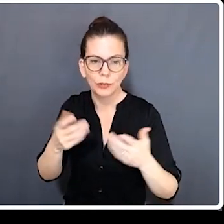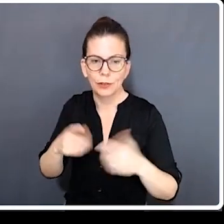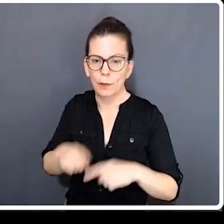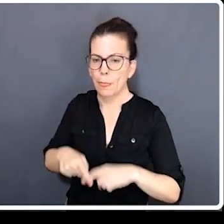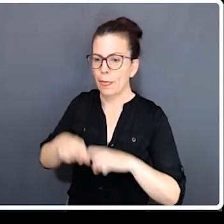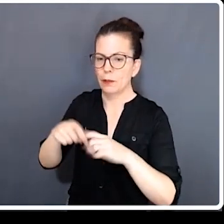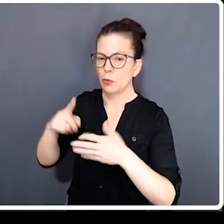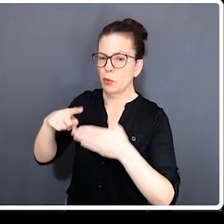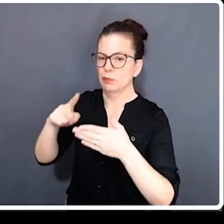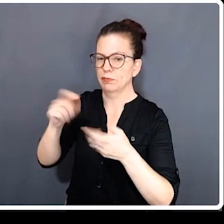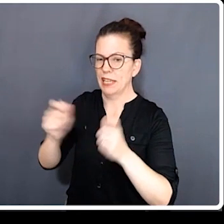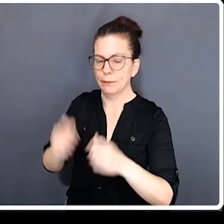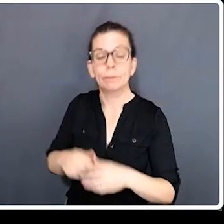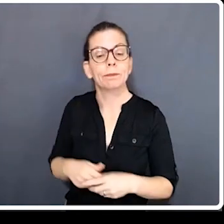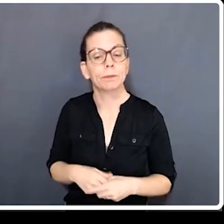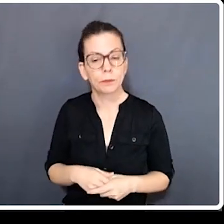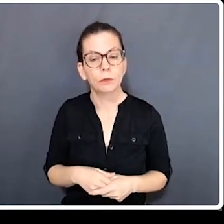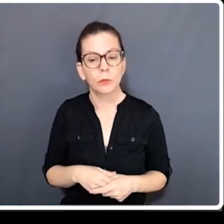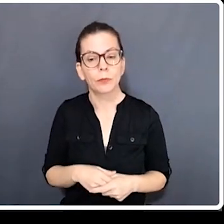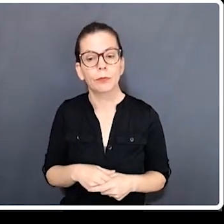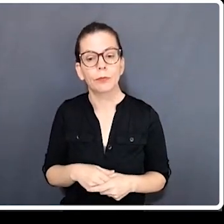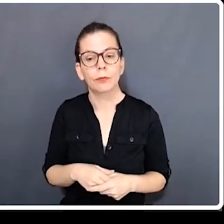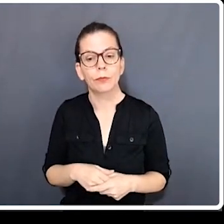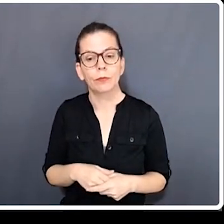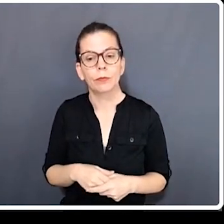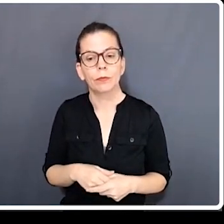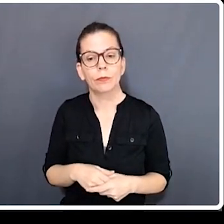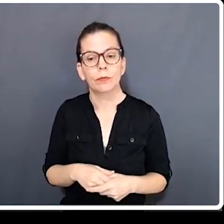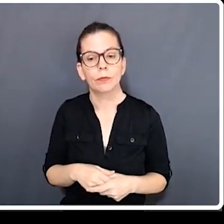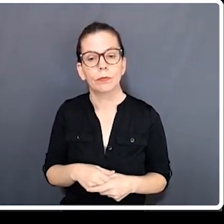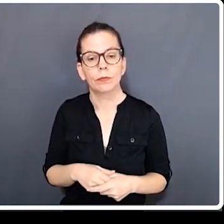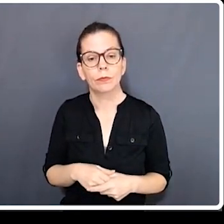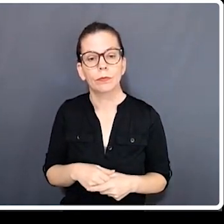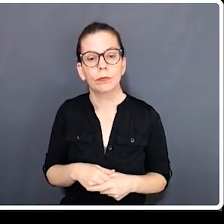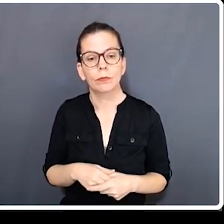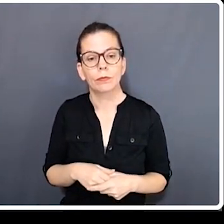we'll edit this, but so once you're my bad, okay.